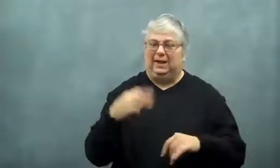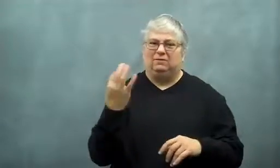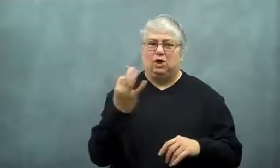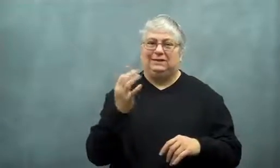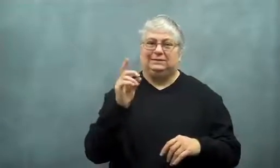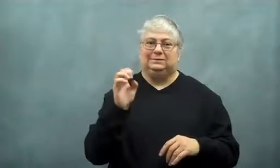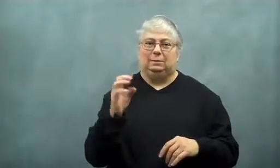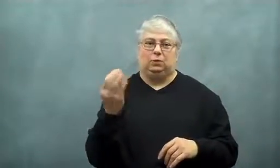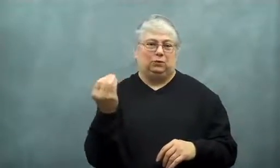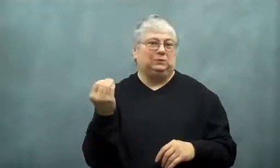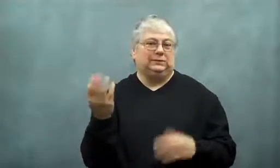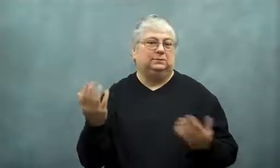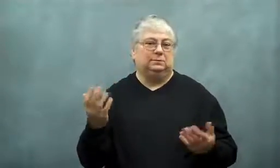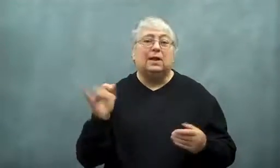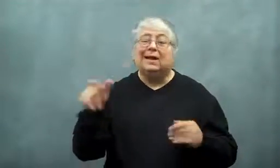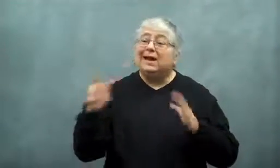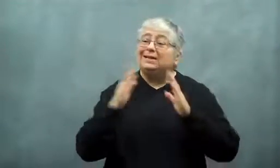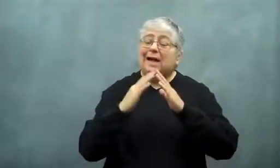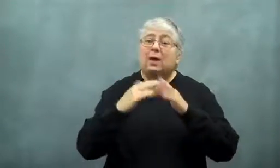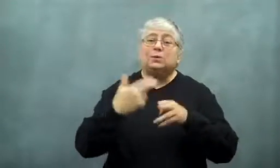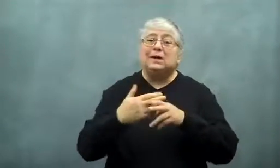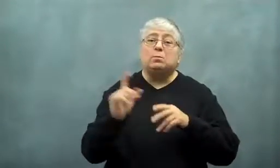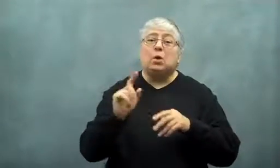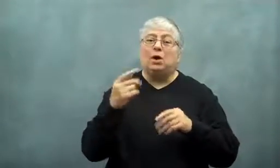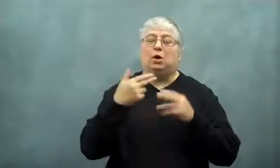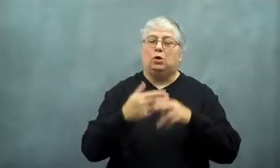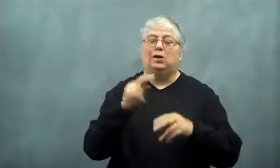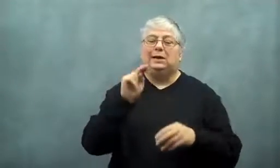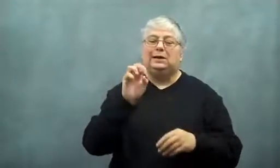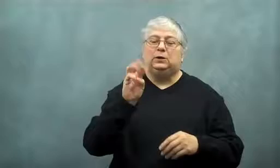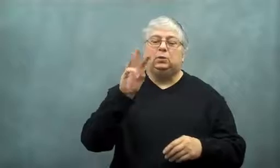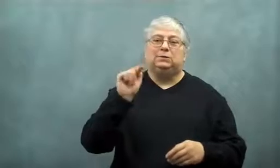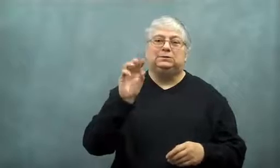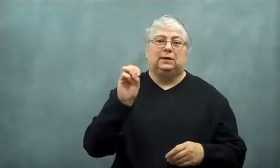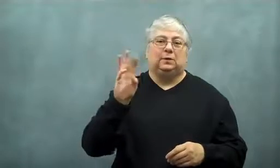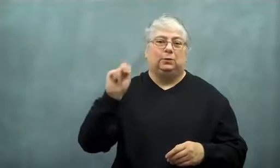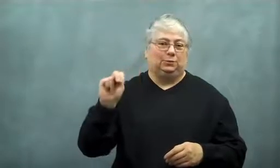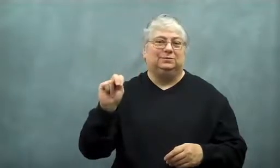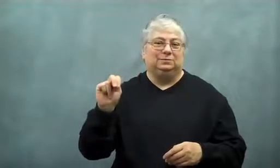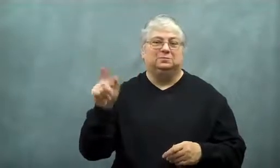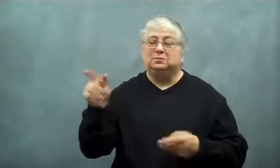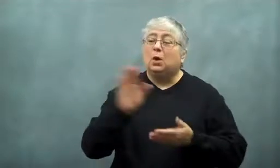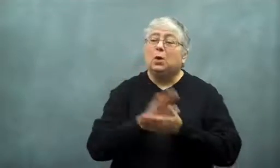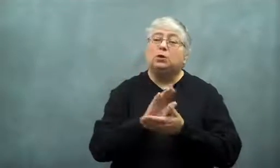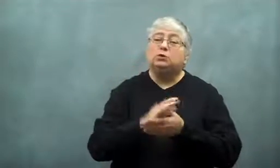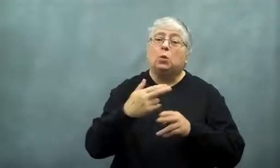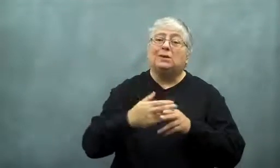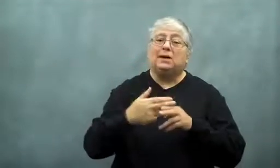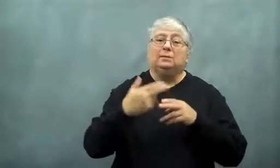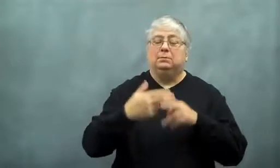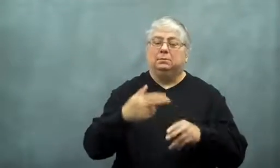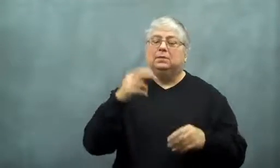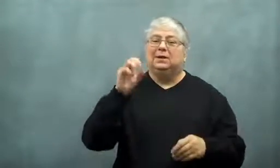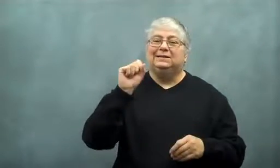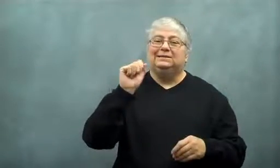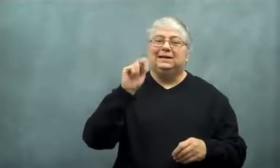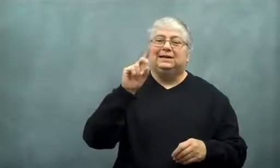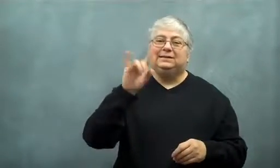It occurred Friday, December 14 in the city of Newtown.